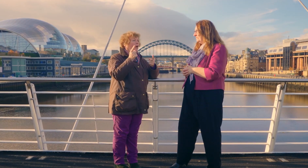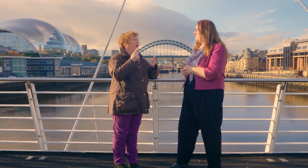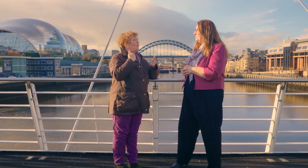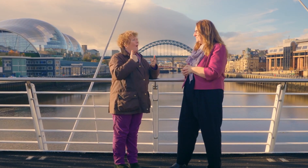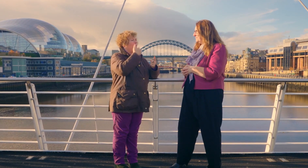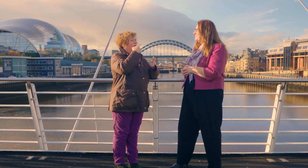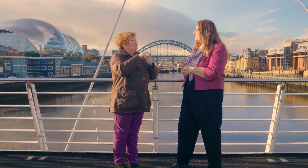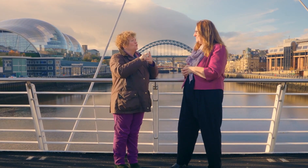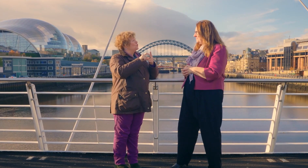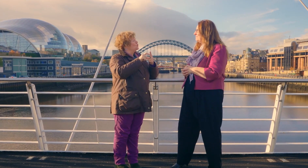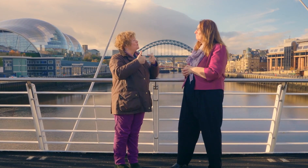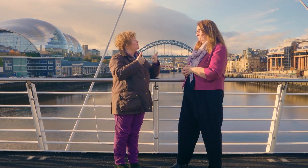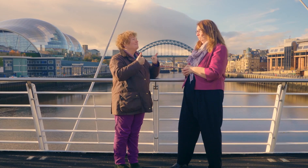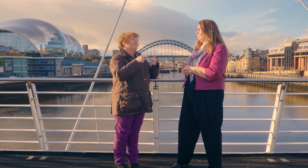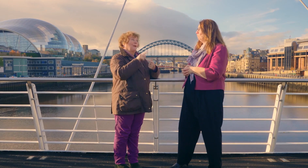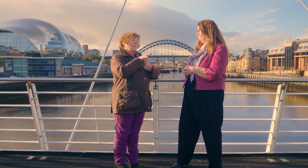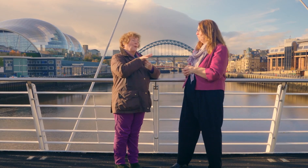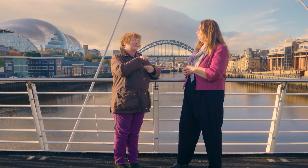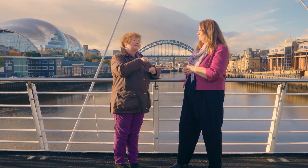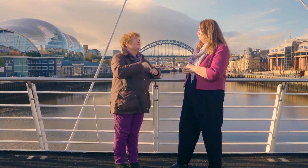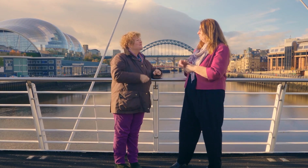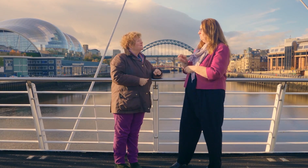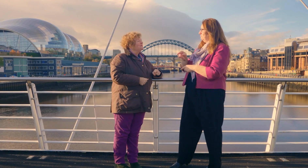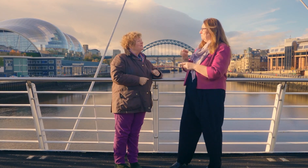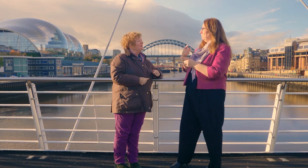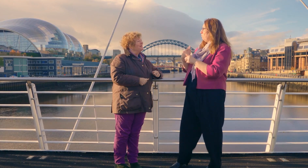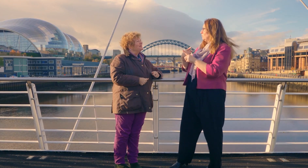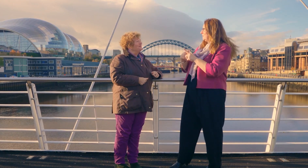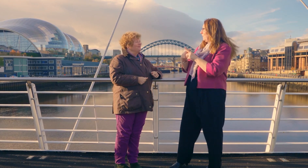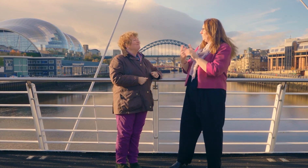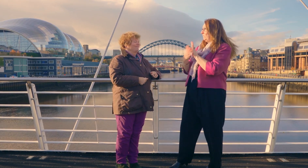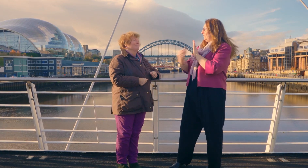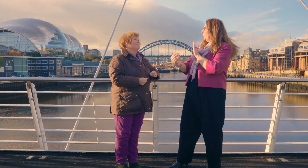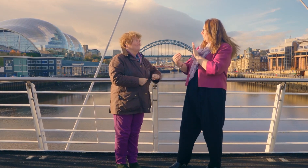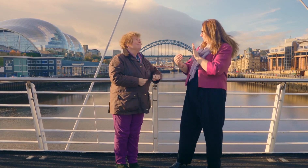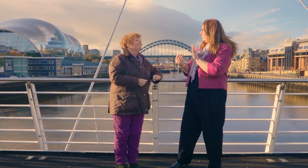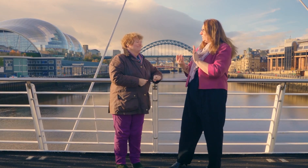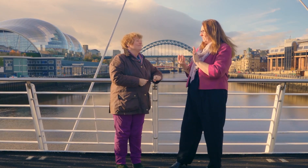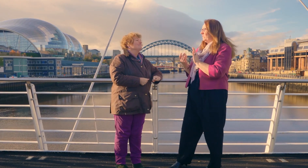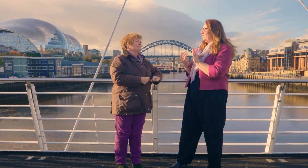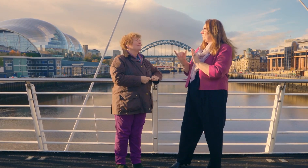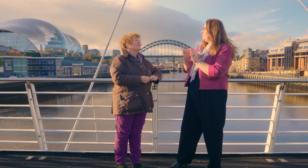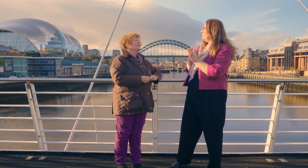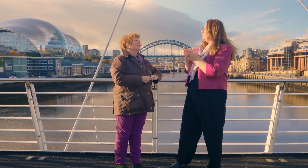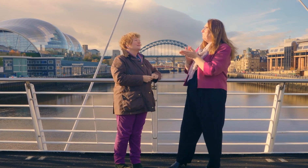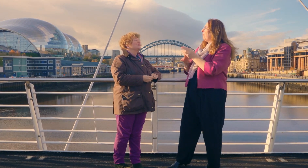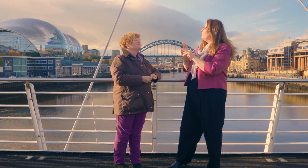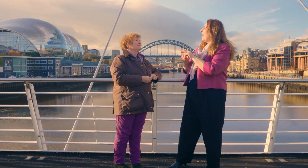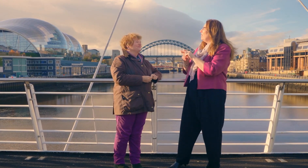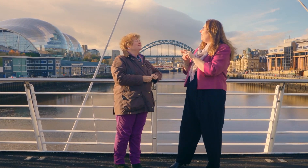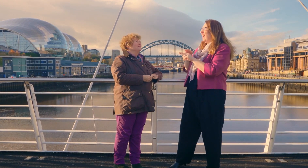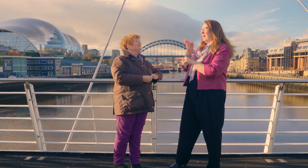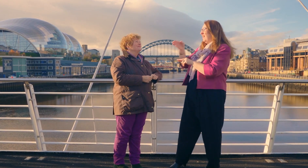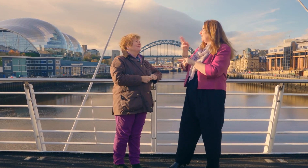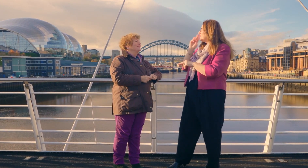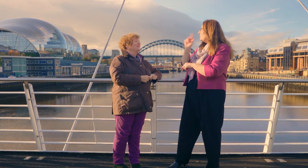and it's important to show everybody what women can do. Yes, being positive role models. Both our respective parents would take us to the Deaf Club.